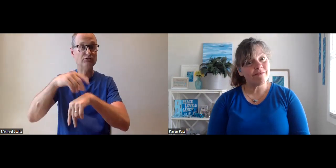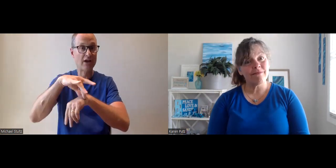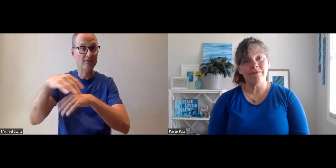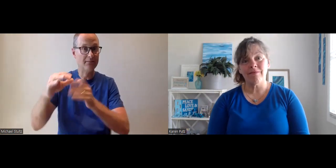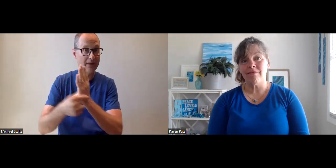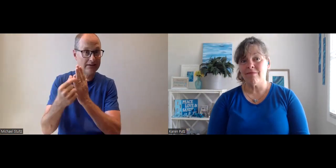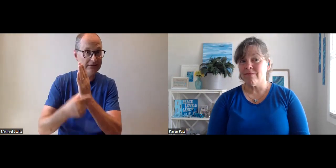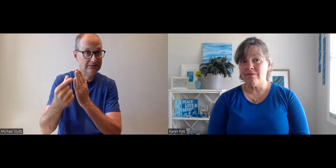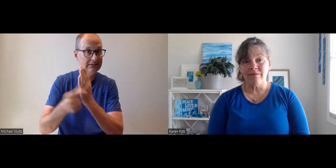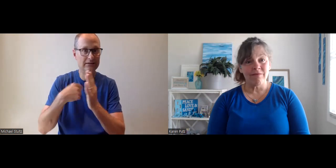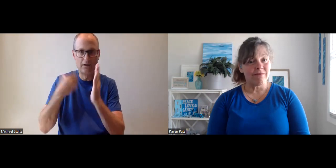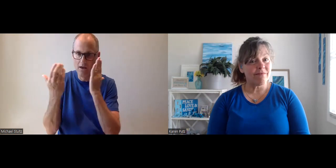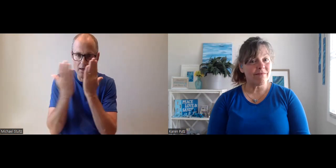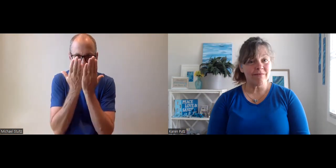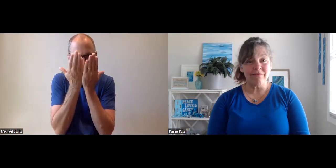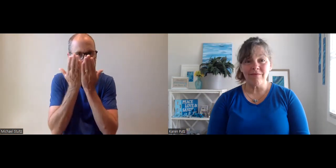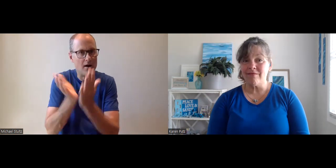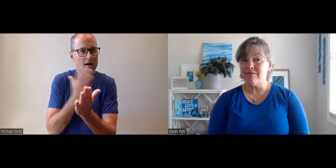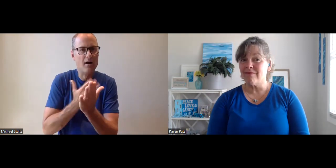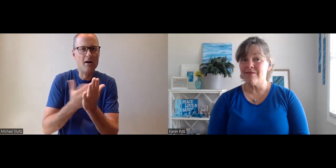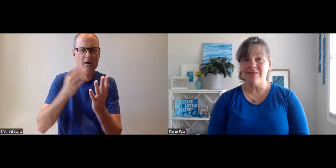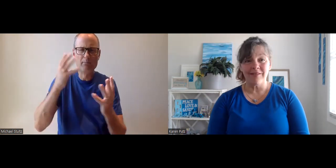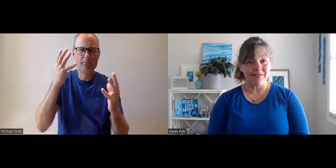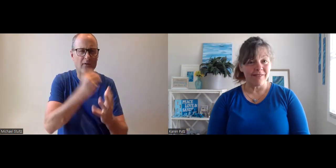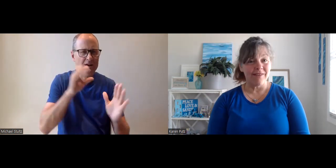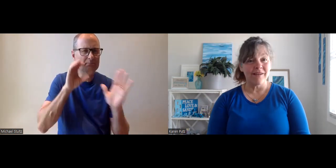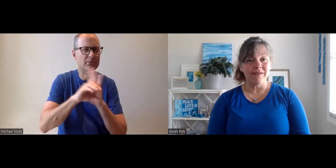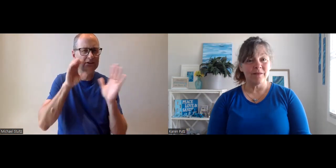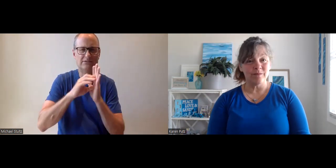There'd be a lot of like magazines to flip through beautiful pictures